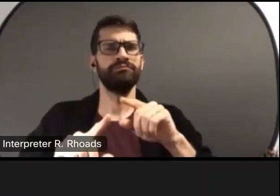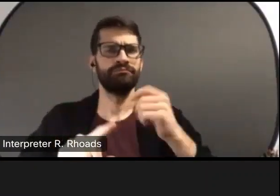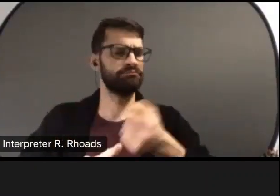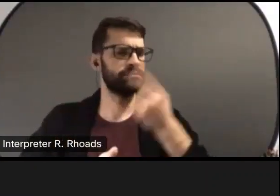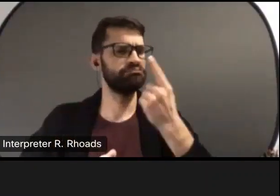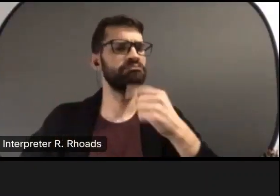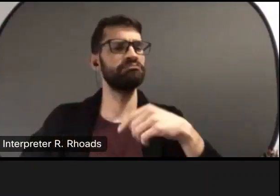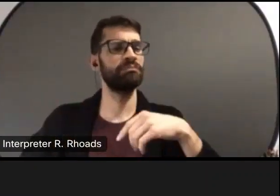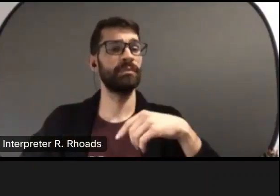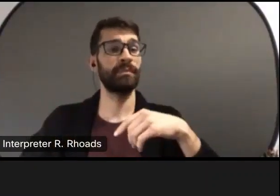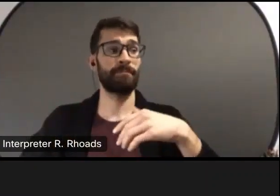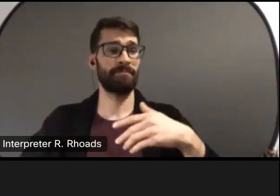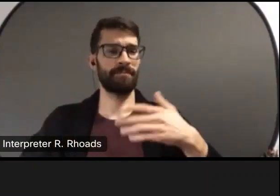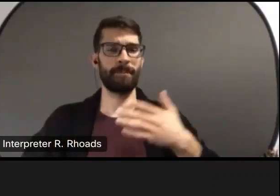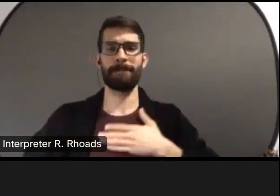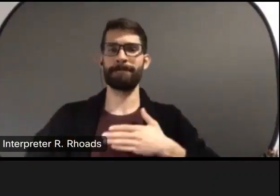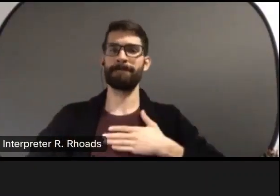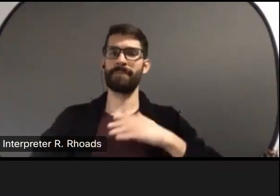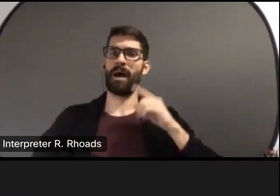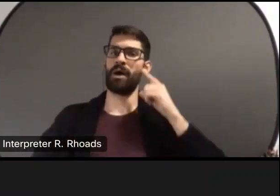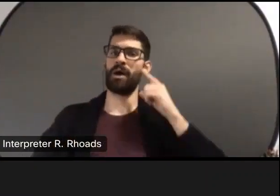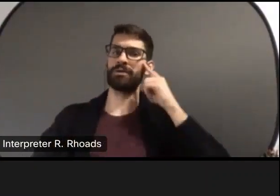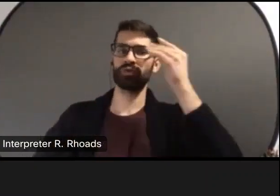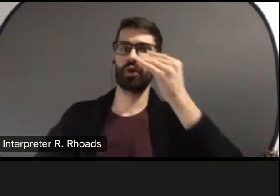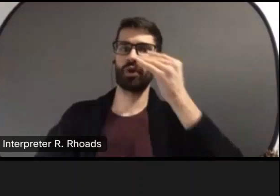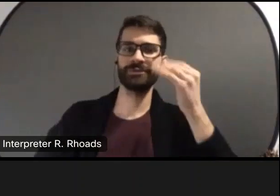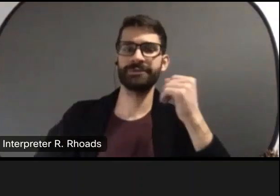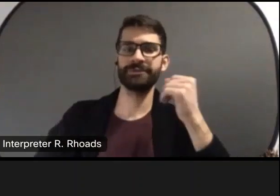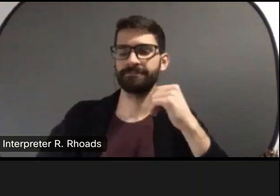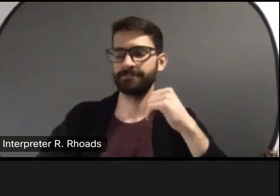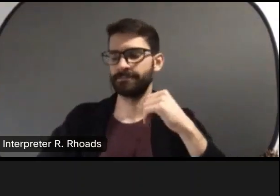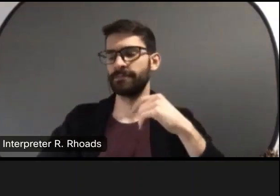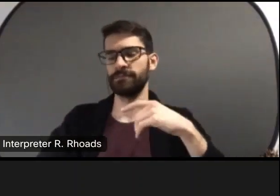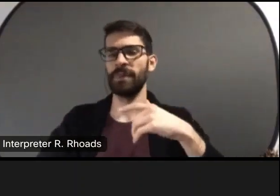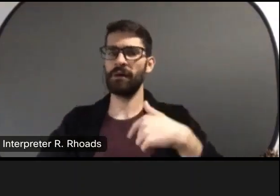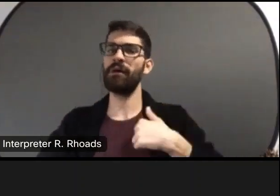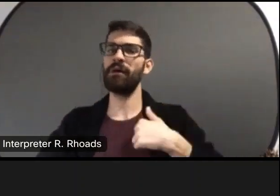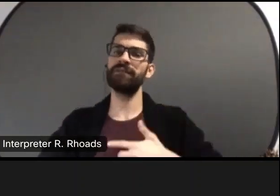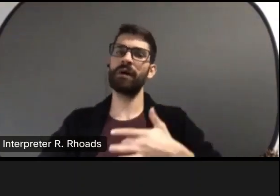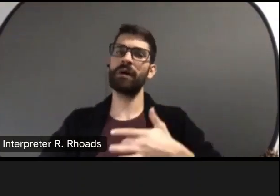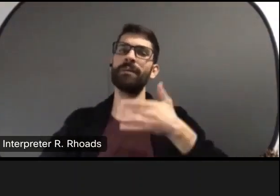back to my thinking that it closely resembles Robert's Rules. Because with chat disabled,